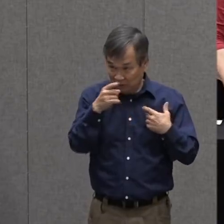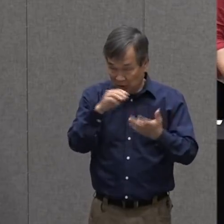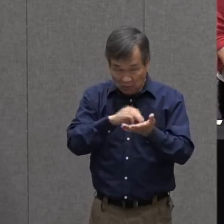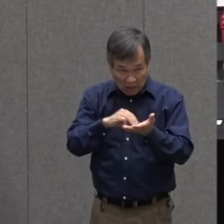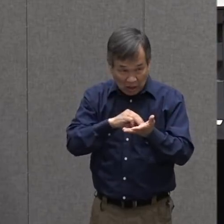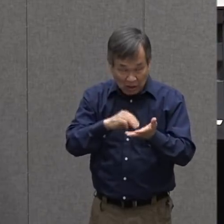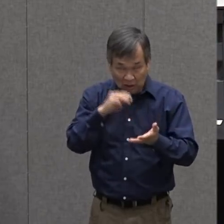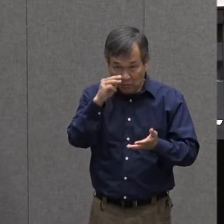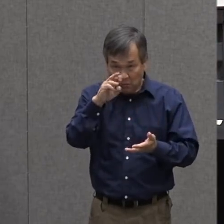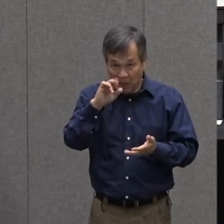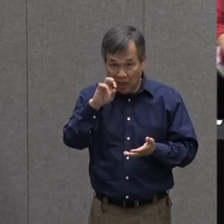I have one.